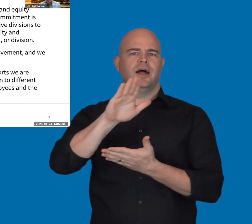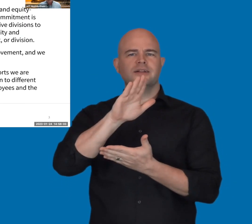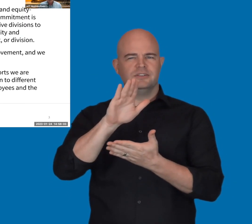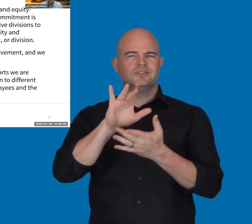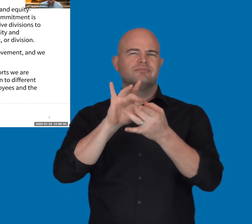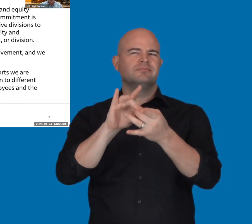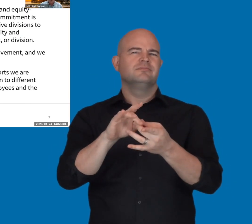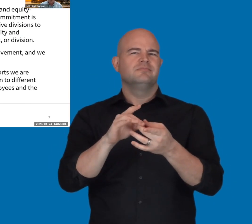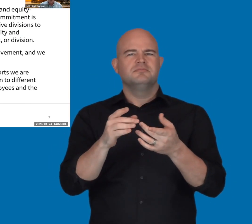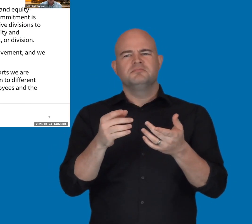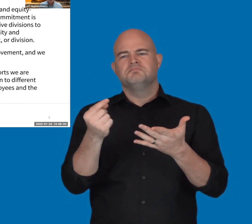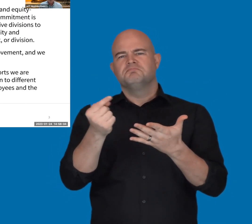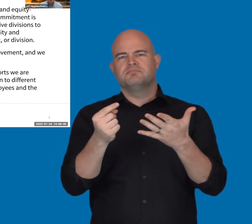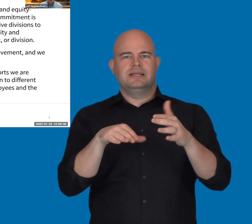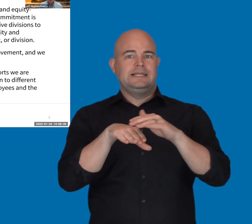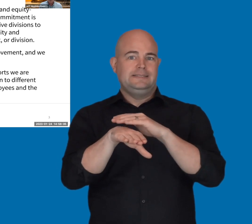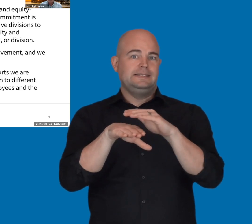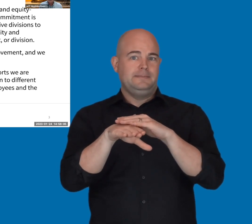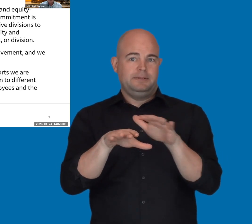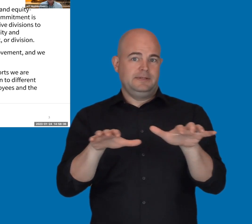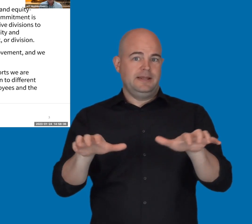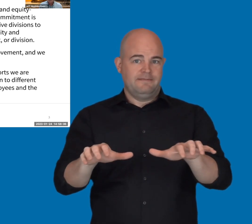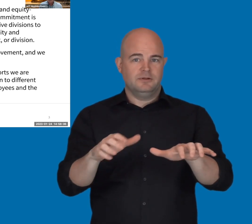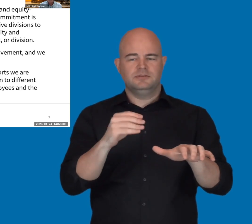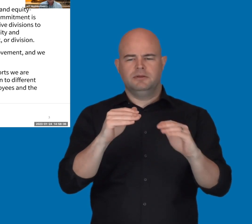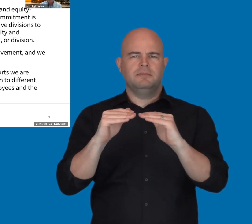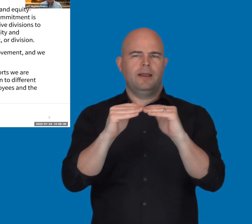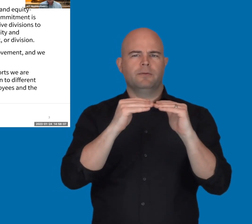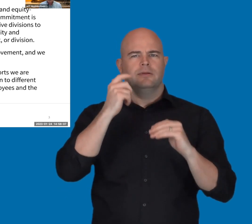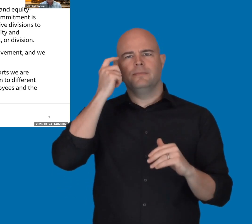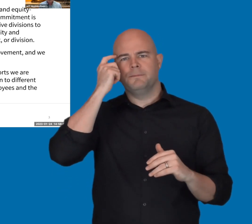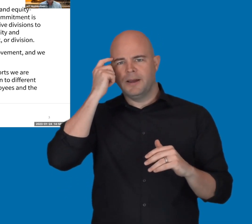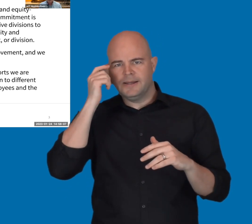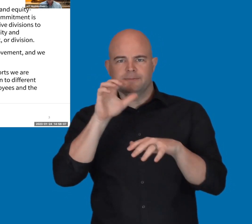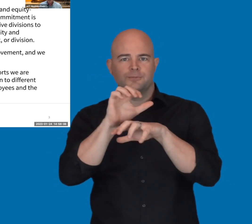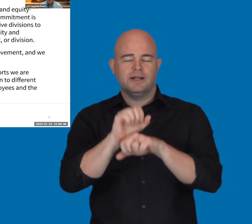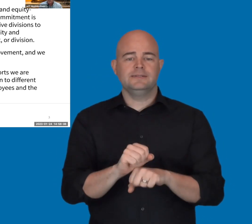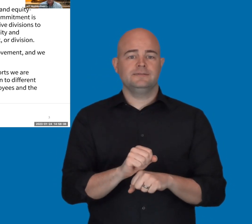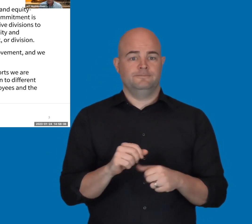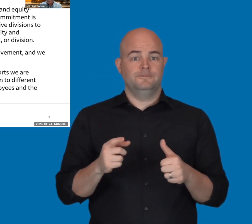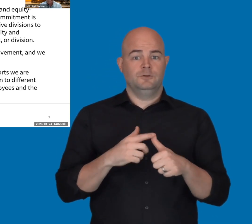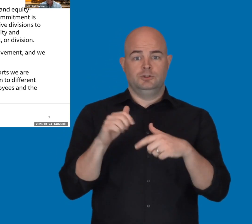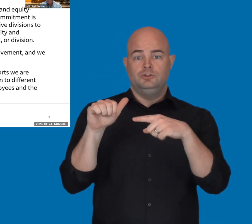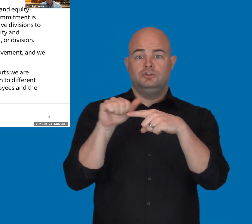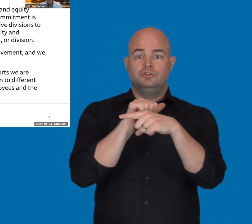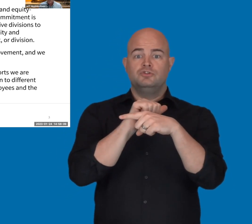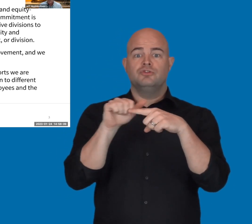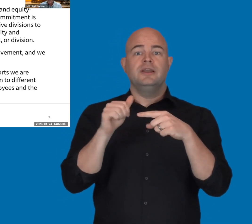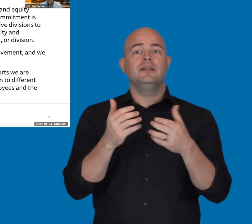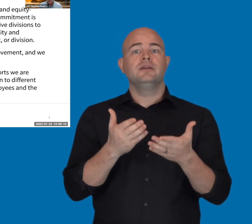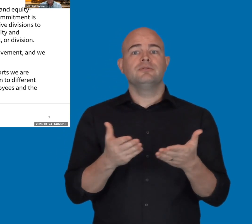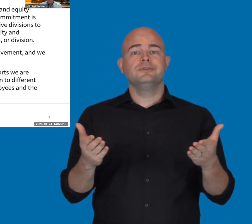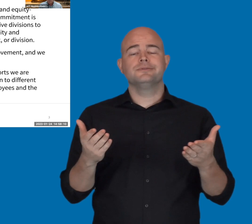at a later time if anybody has any questions, concerns, or if they like any resources that we're able to share as well.